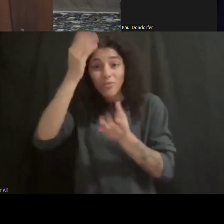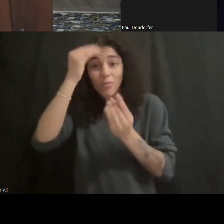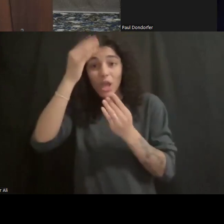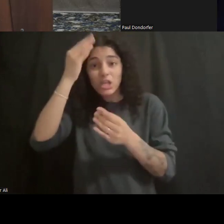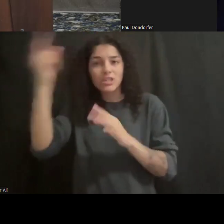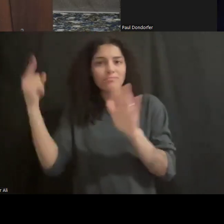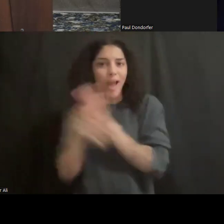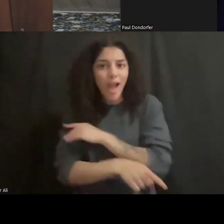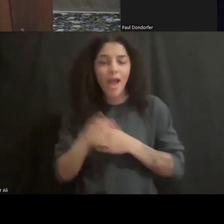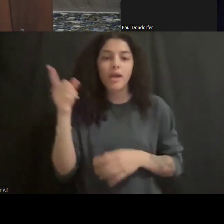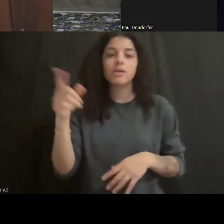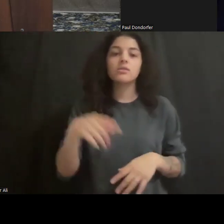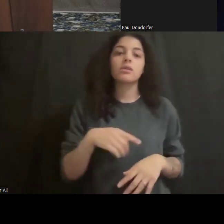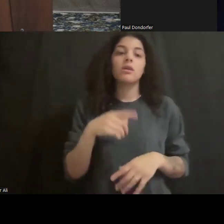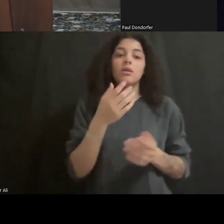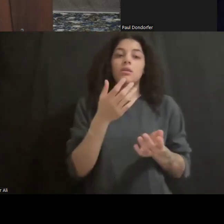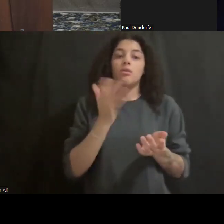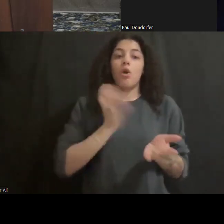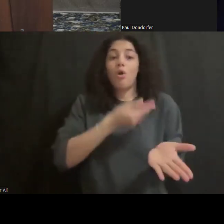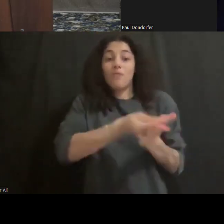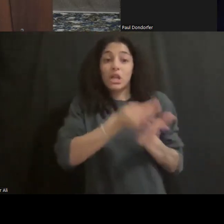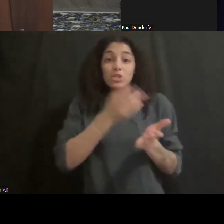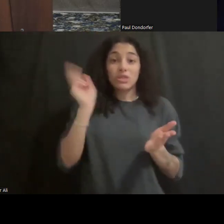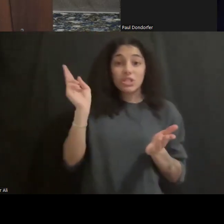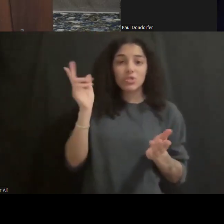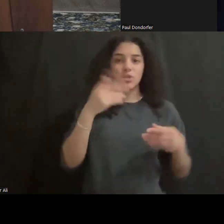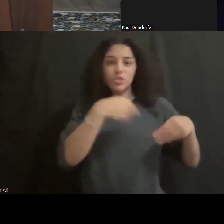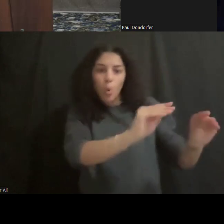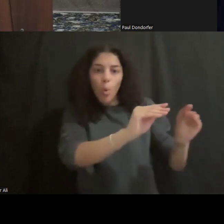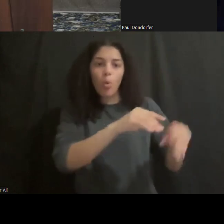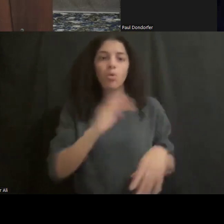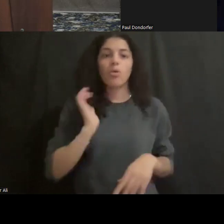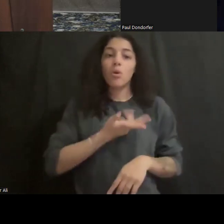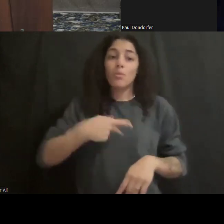personal identities are stolen This will be no different We are promised this information will